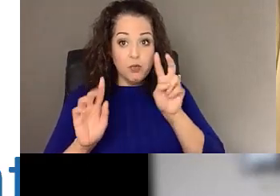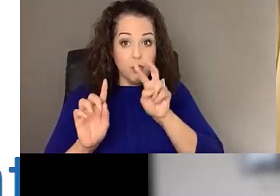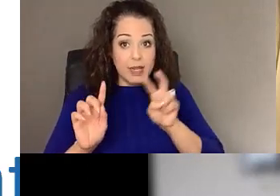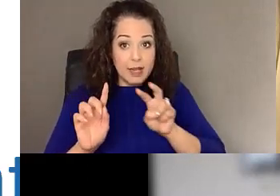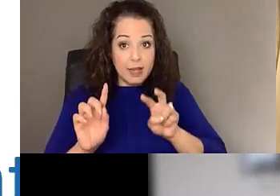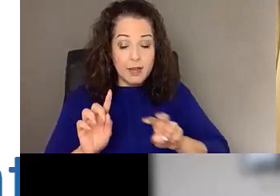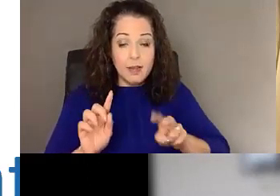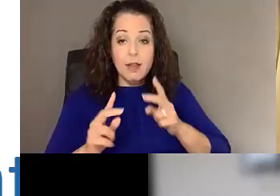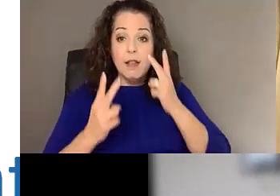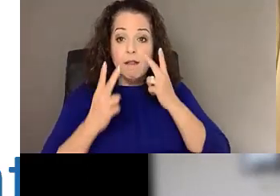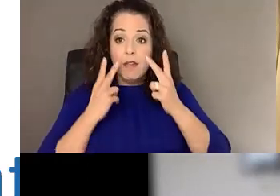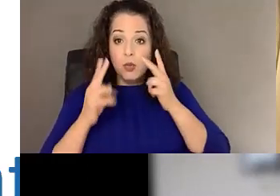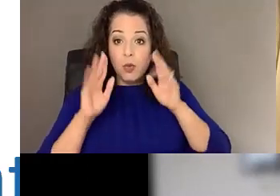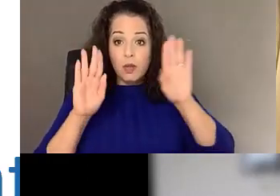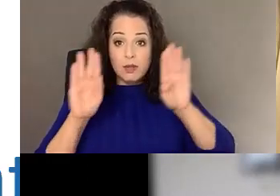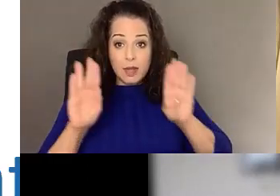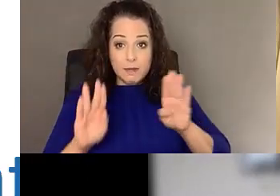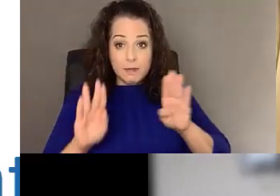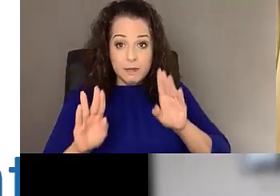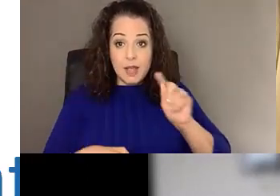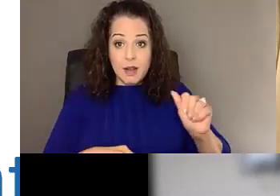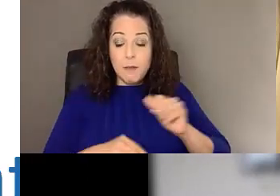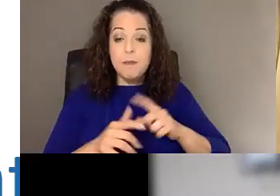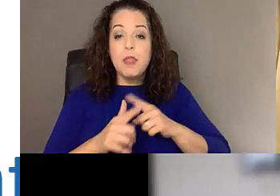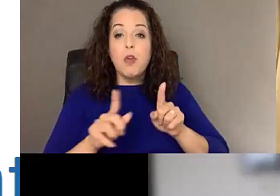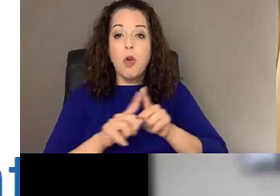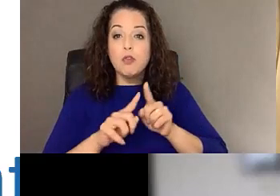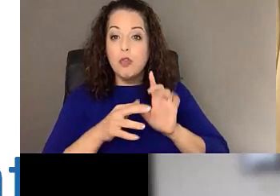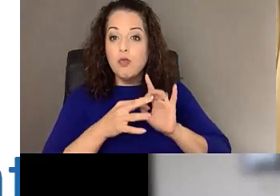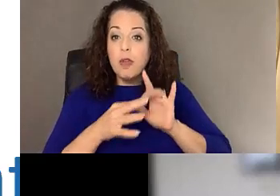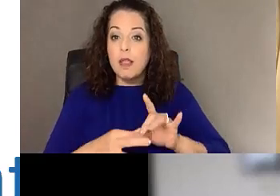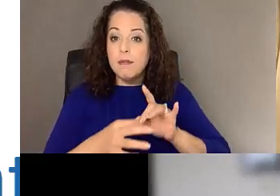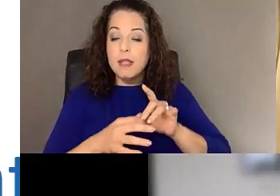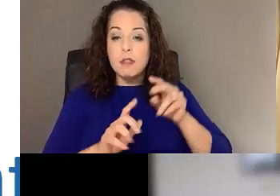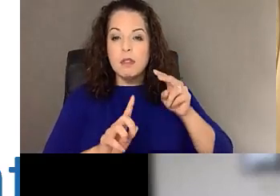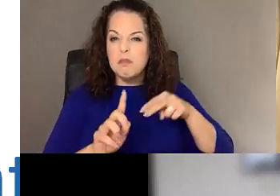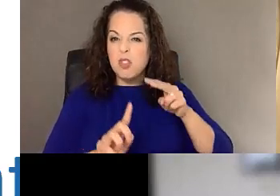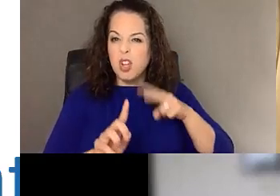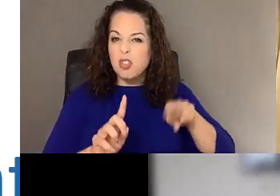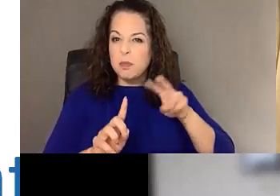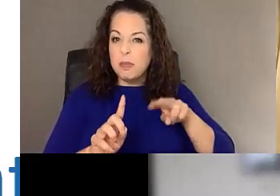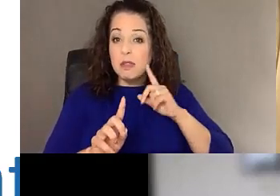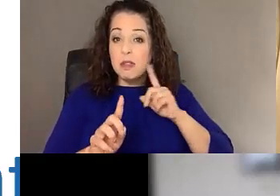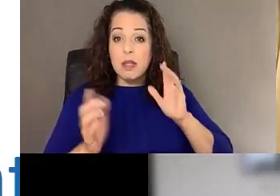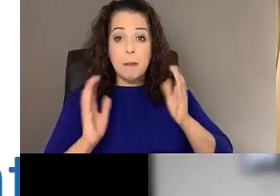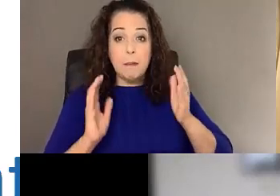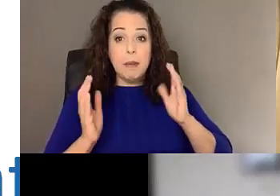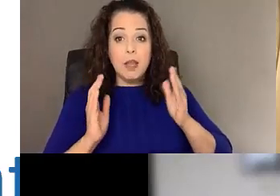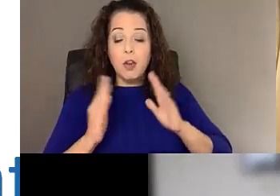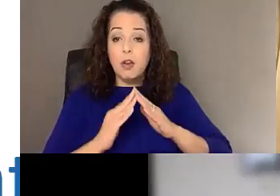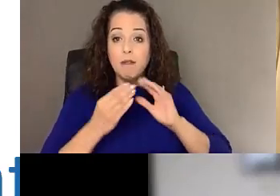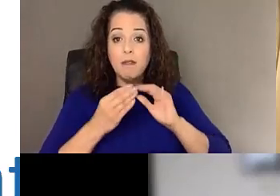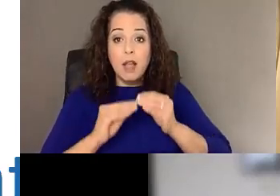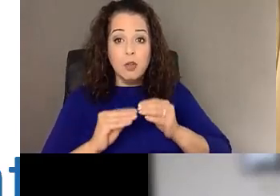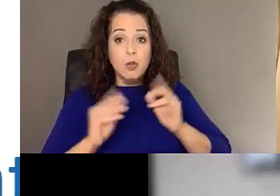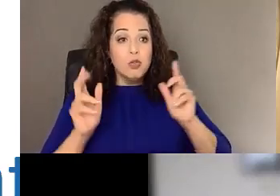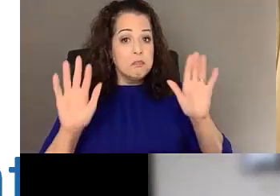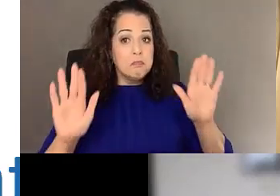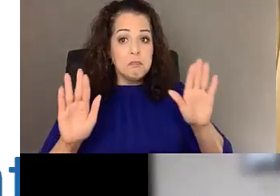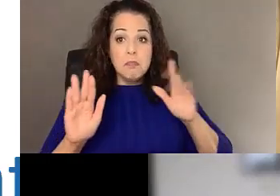They also used relative judgment questions, asking participants to compare values within a data visualization.